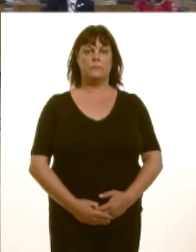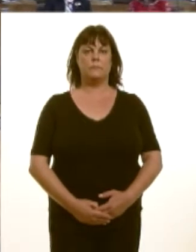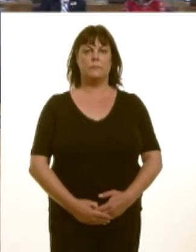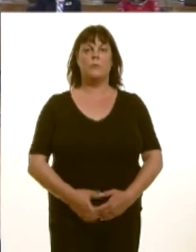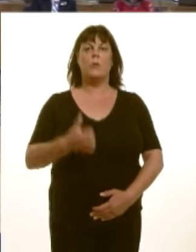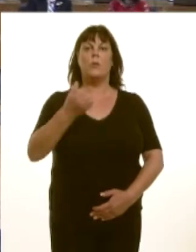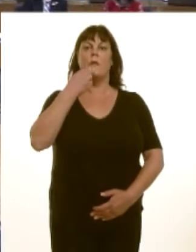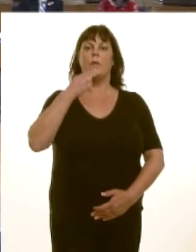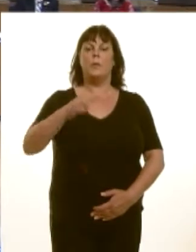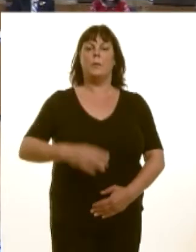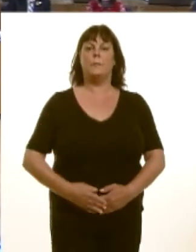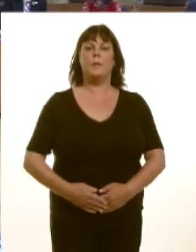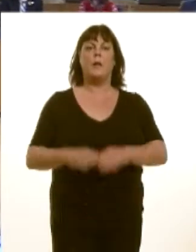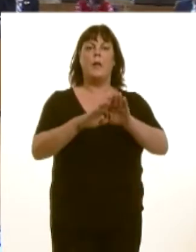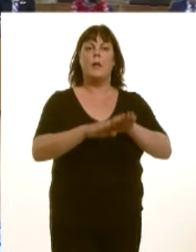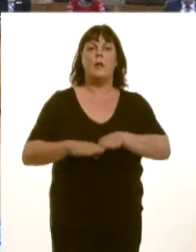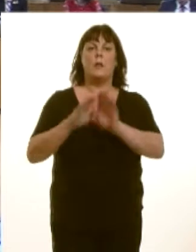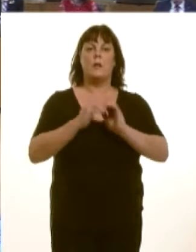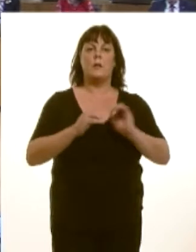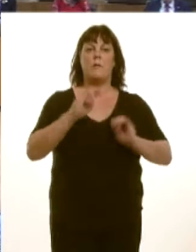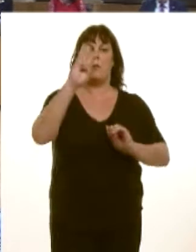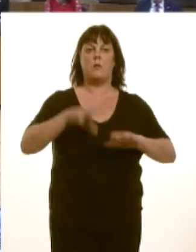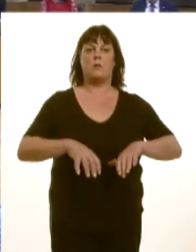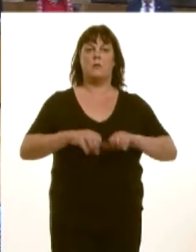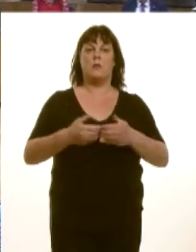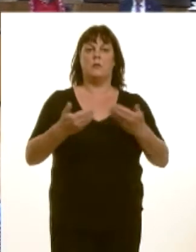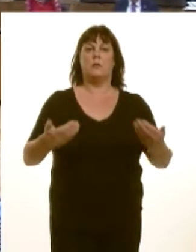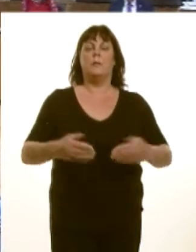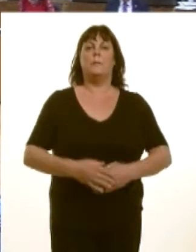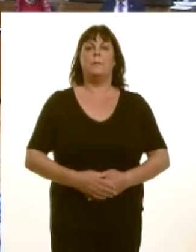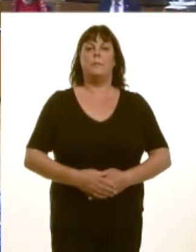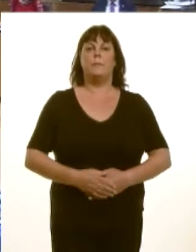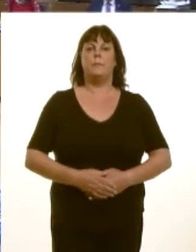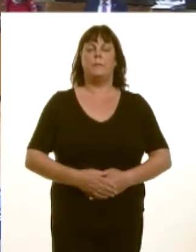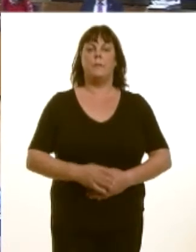Y Llywydd / The Presiding Officer: Good afternoon. The National Assembly for Wales is now in session. Antoinette Sandbach: 1.